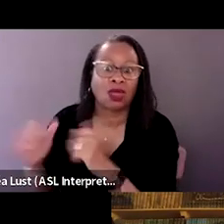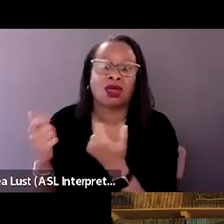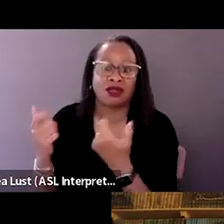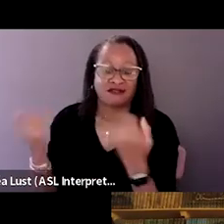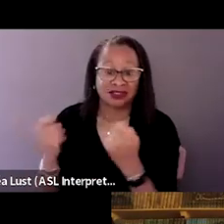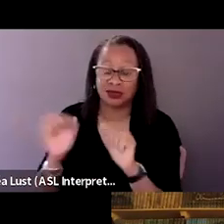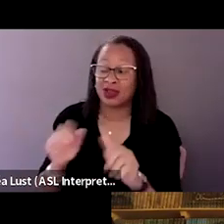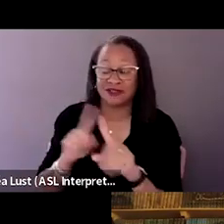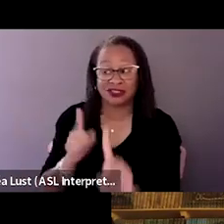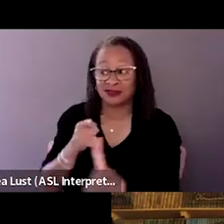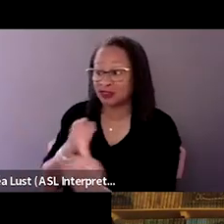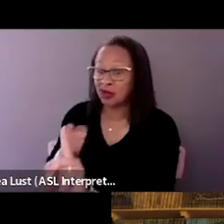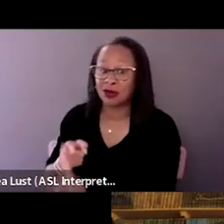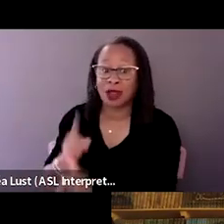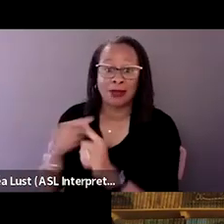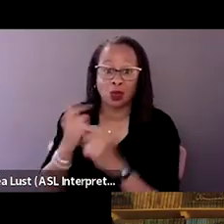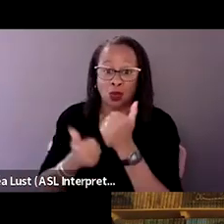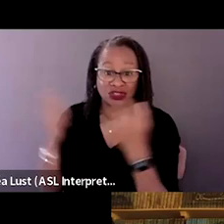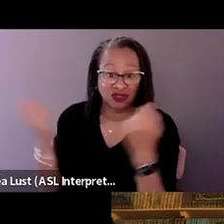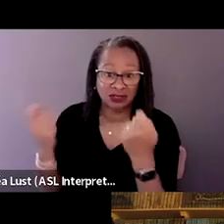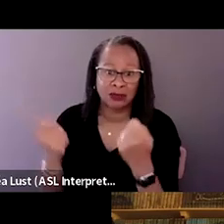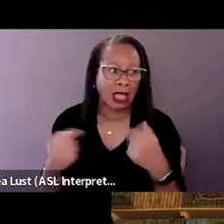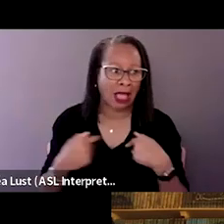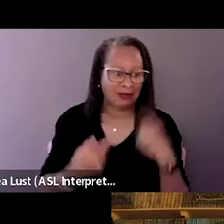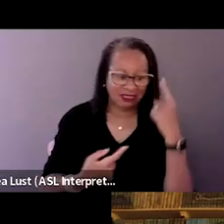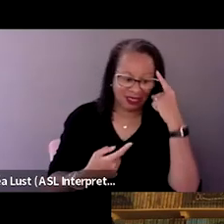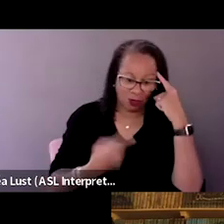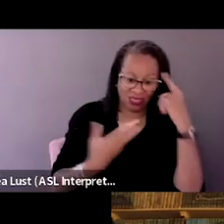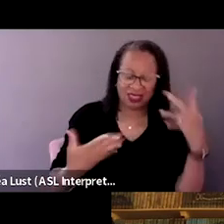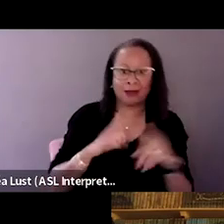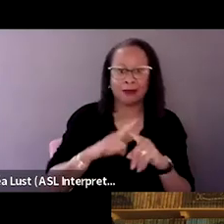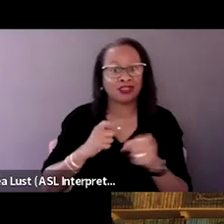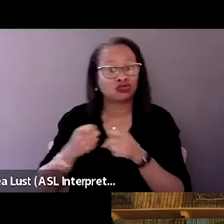in your mind about which festival. But I think, you know, one of the great things